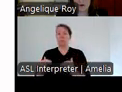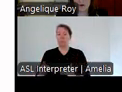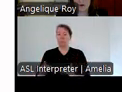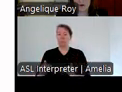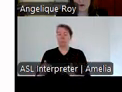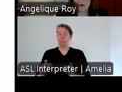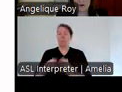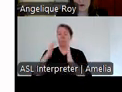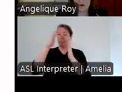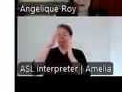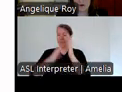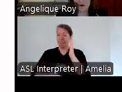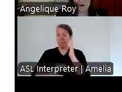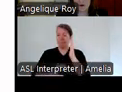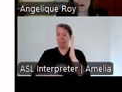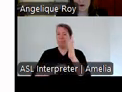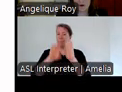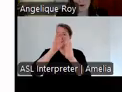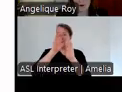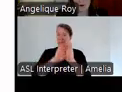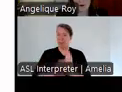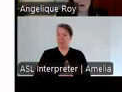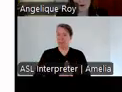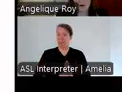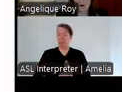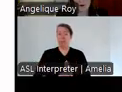initially, we wanted all of the accessibility icons to be black and white